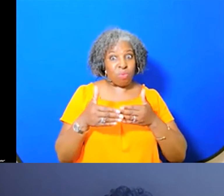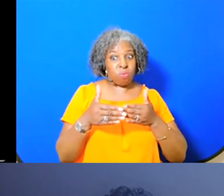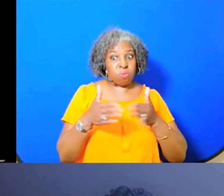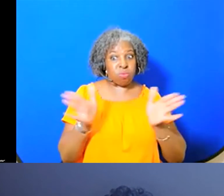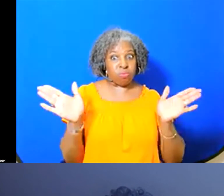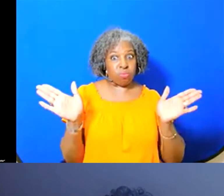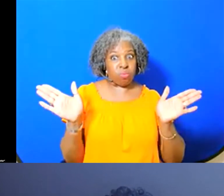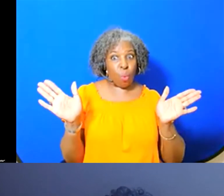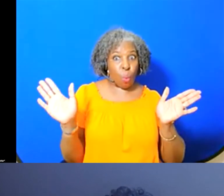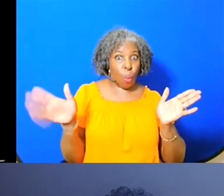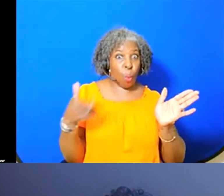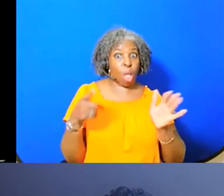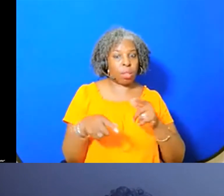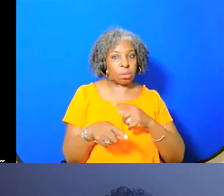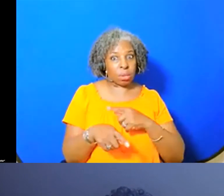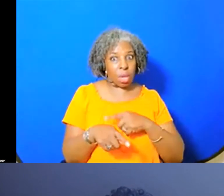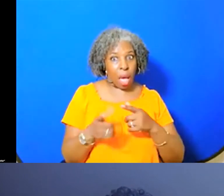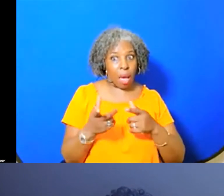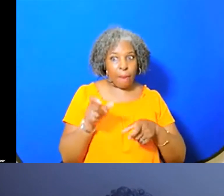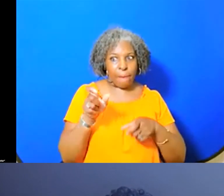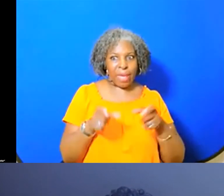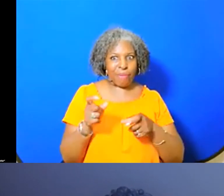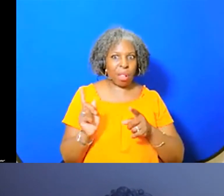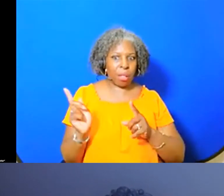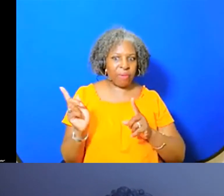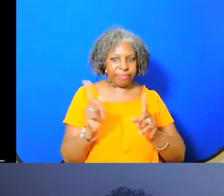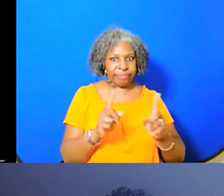and people started to wander in, and word just going around.